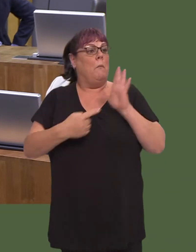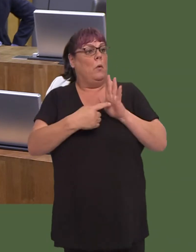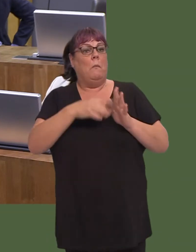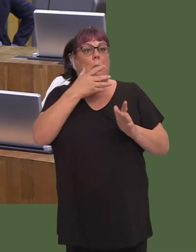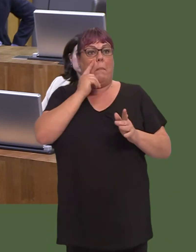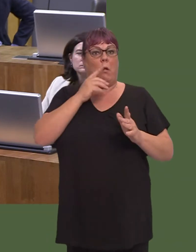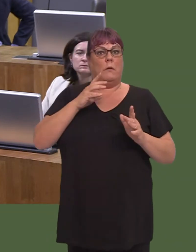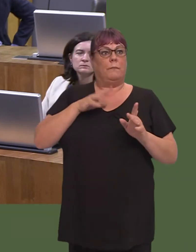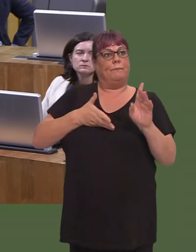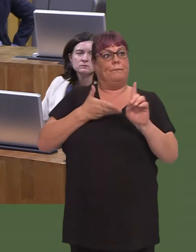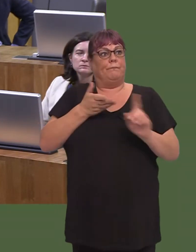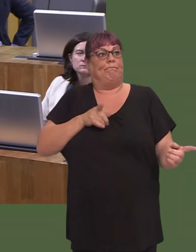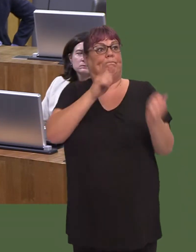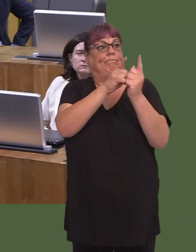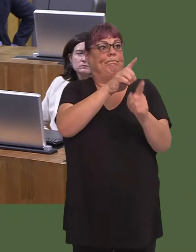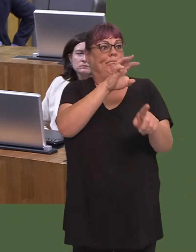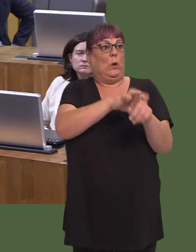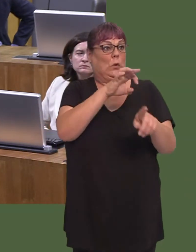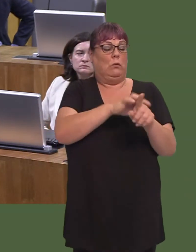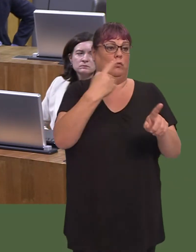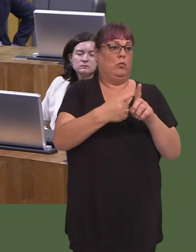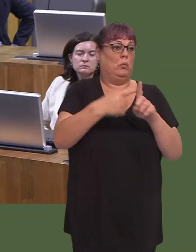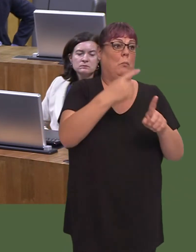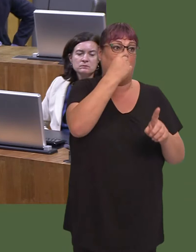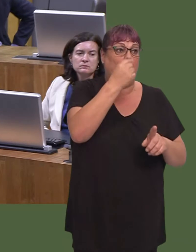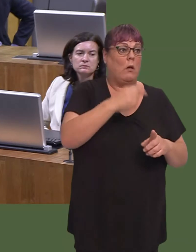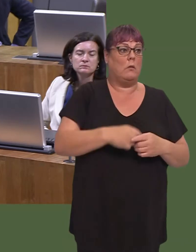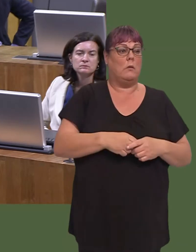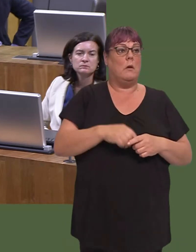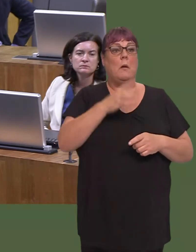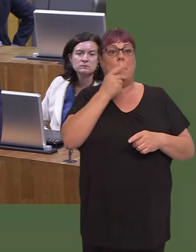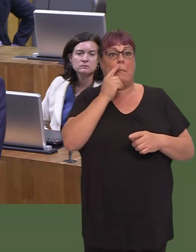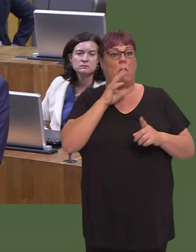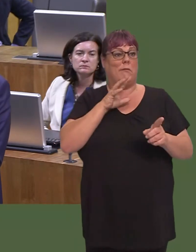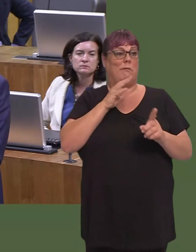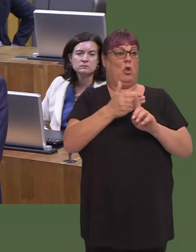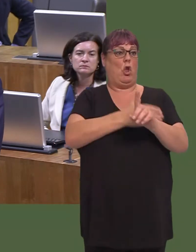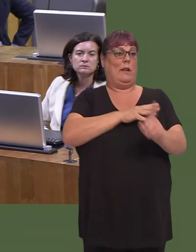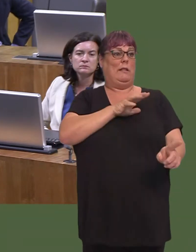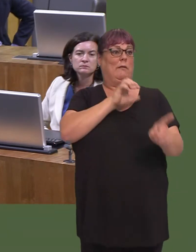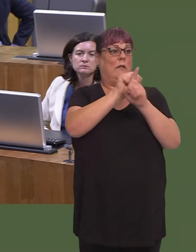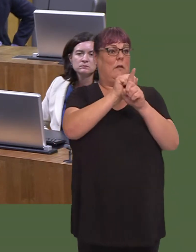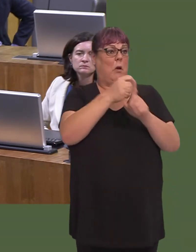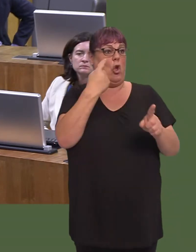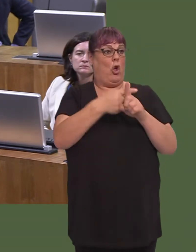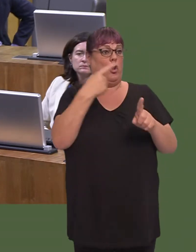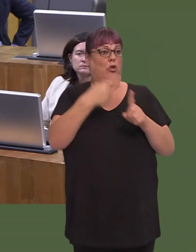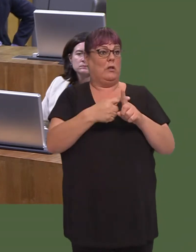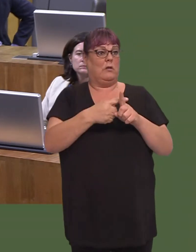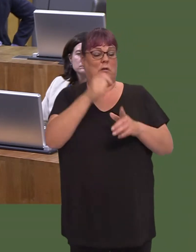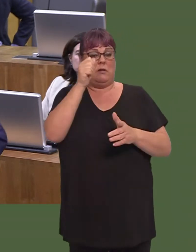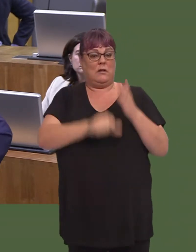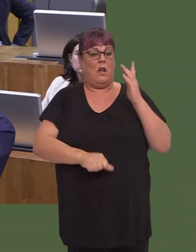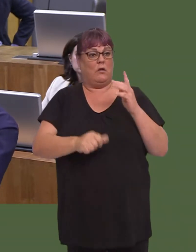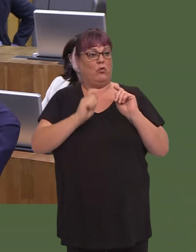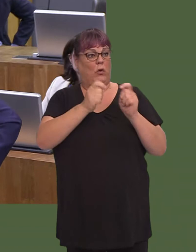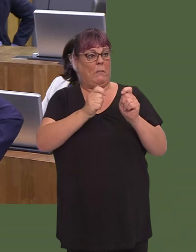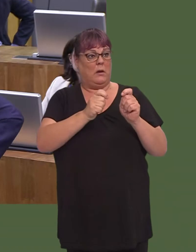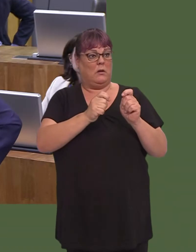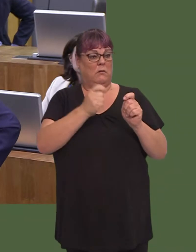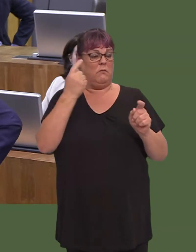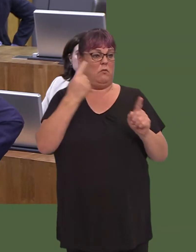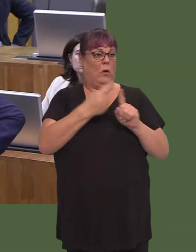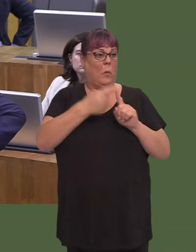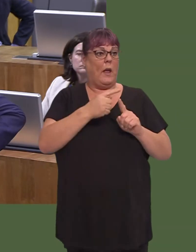argue strongly against a second referendum, and yet he was a member of